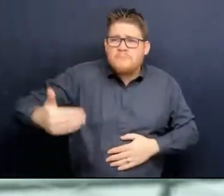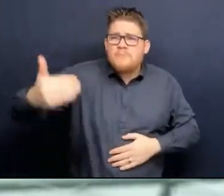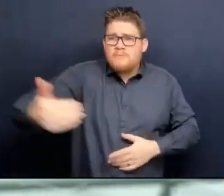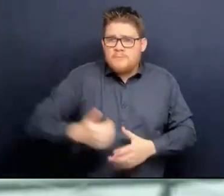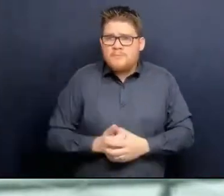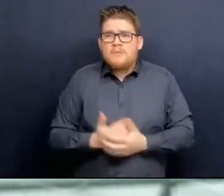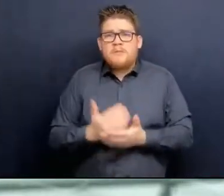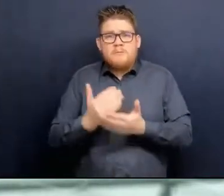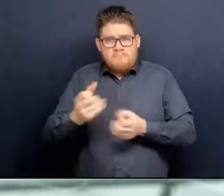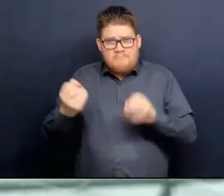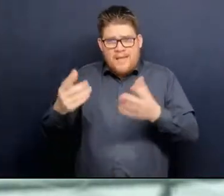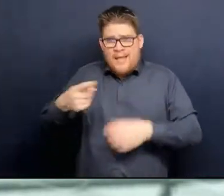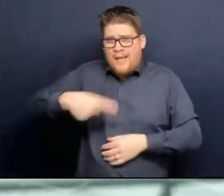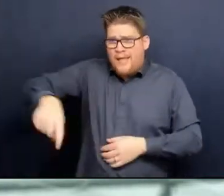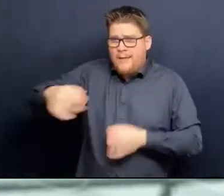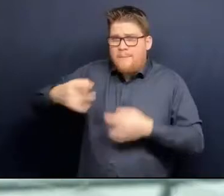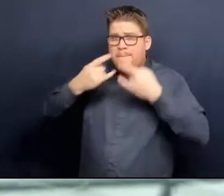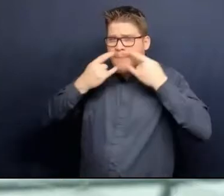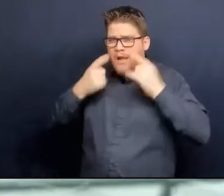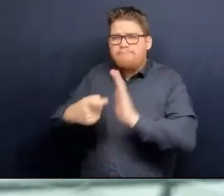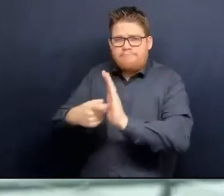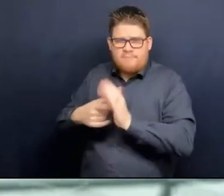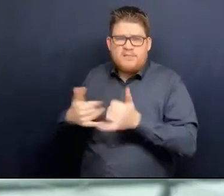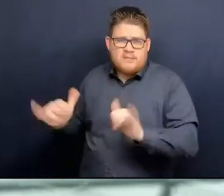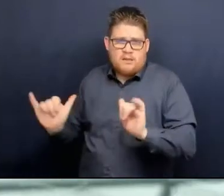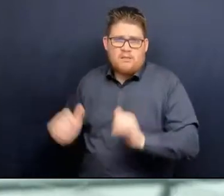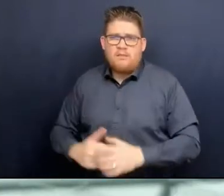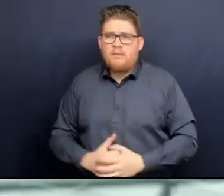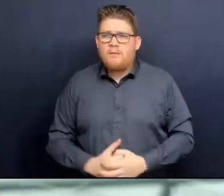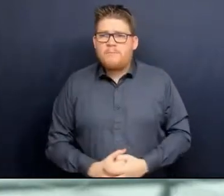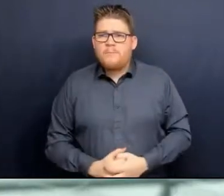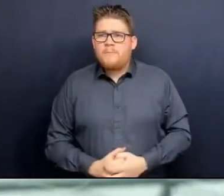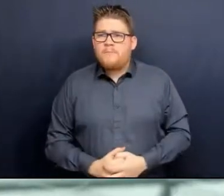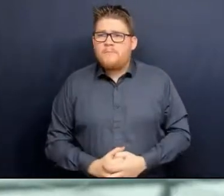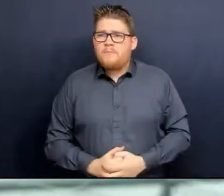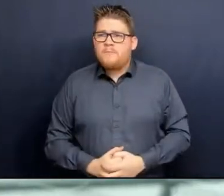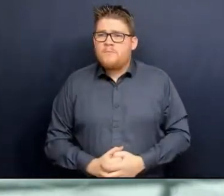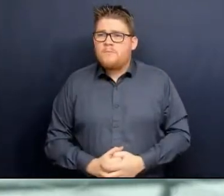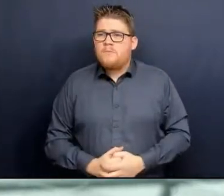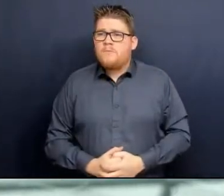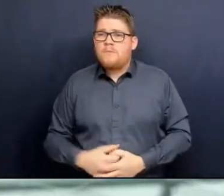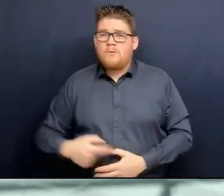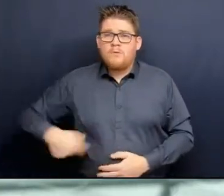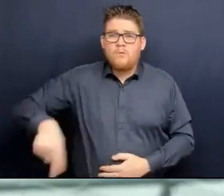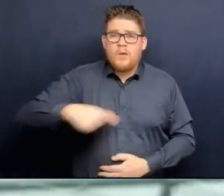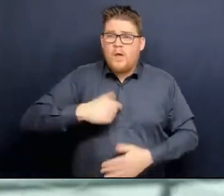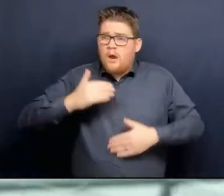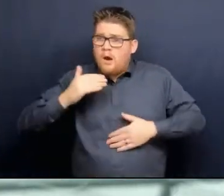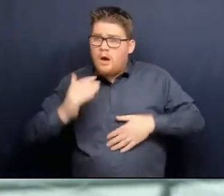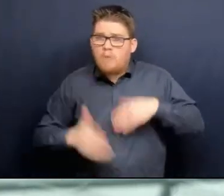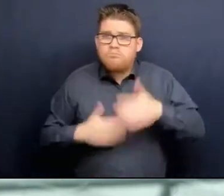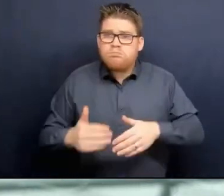number of people keeping that respectful distance knowing that not everybody will be moving at